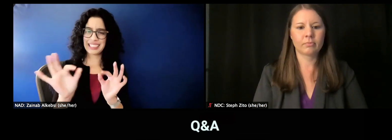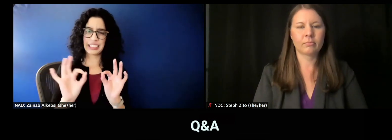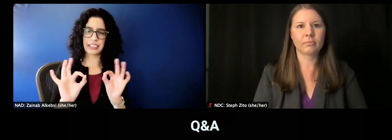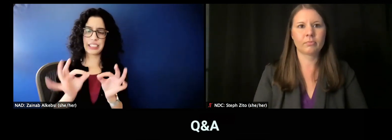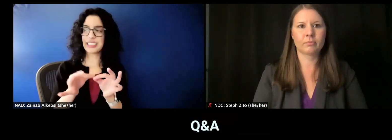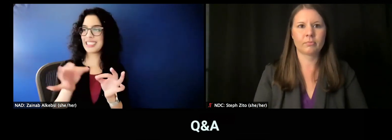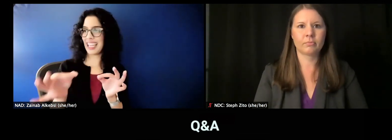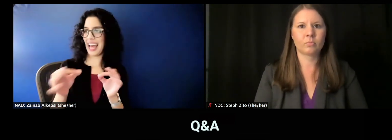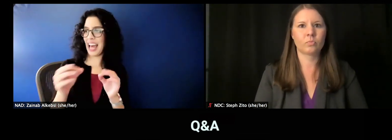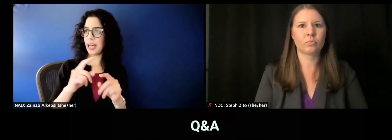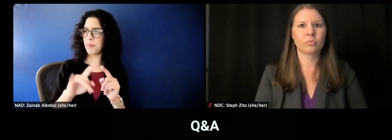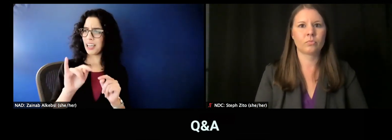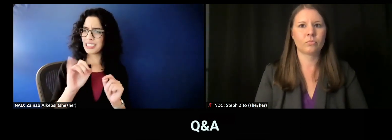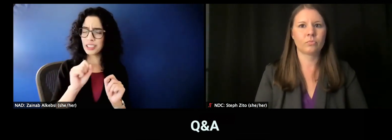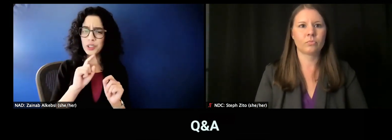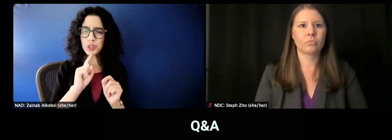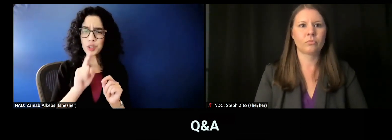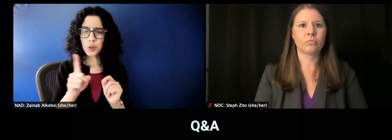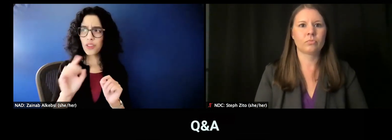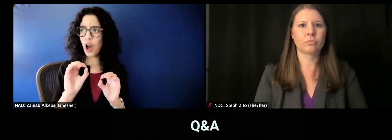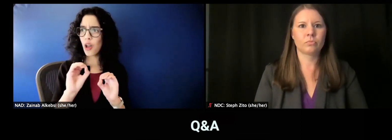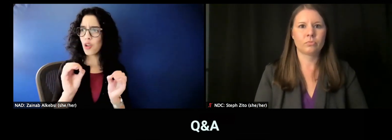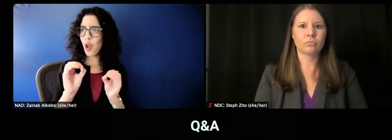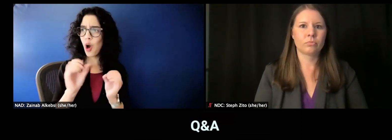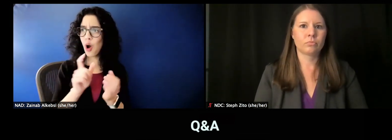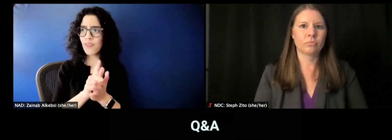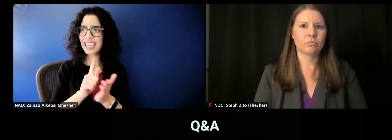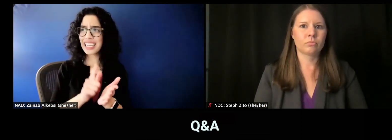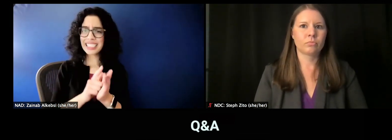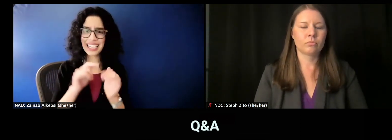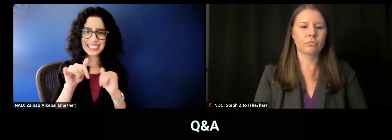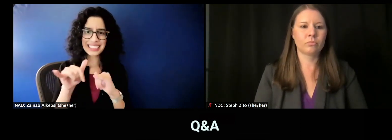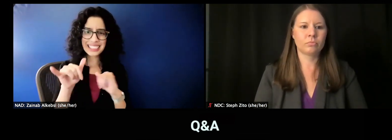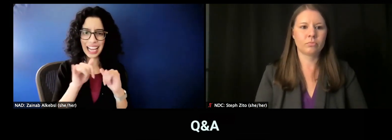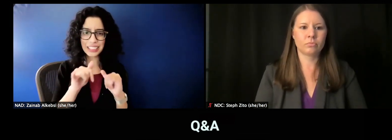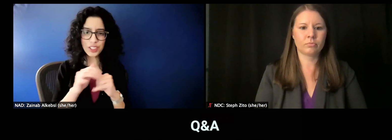but is it true that there are no legal standards?